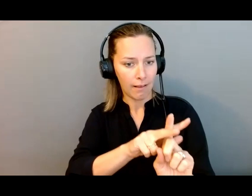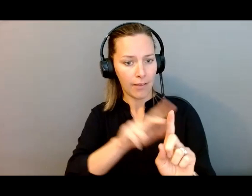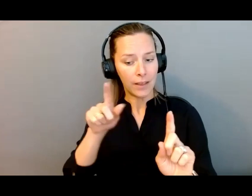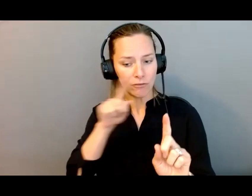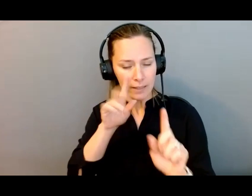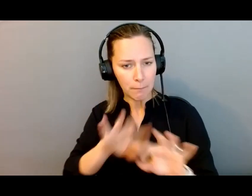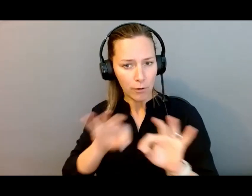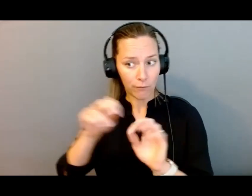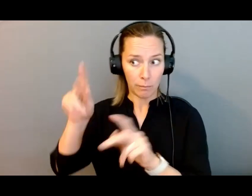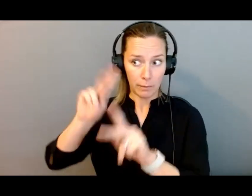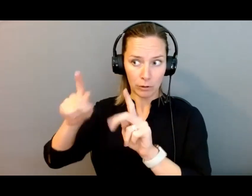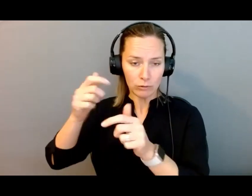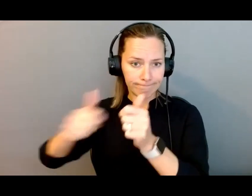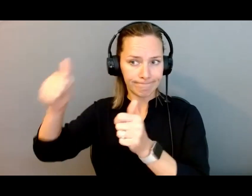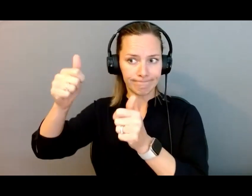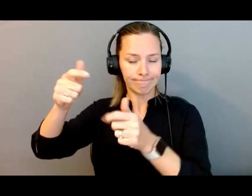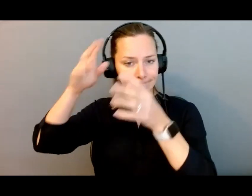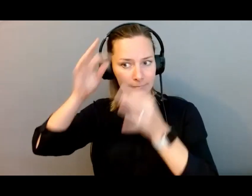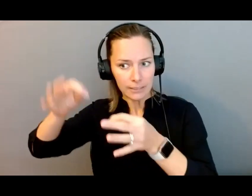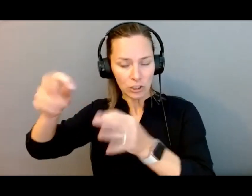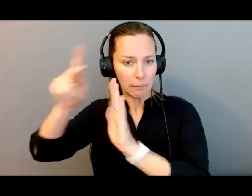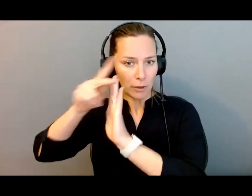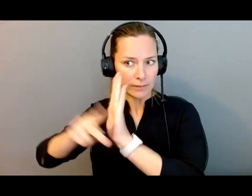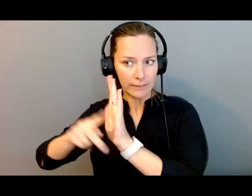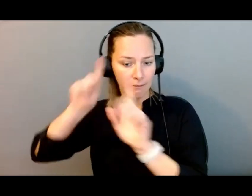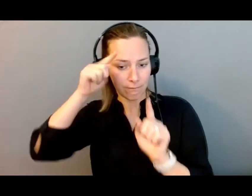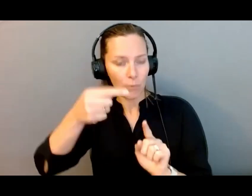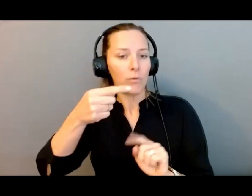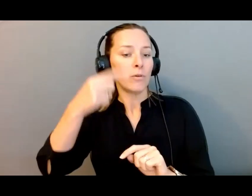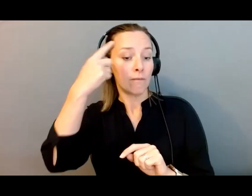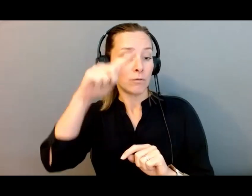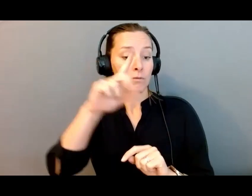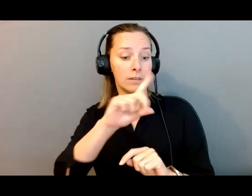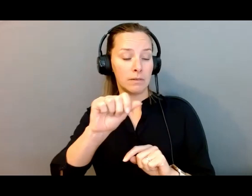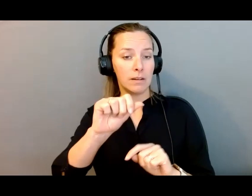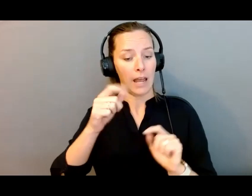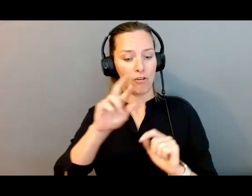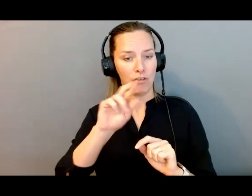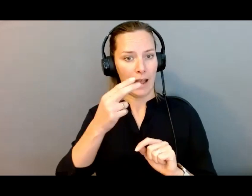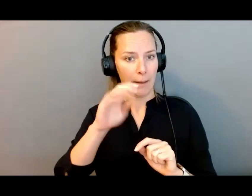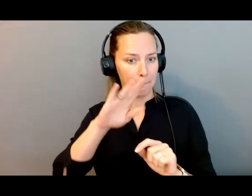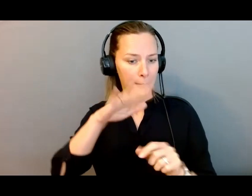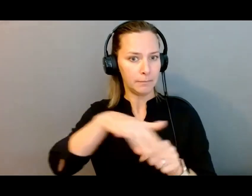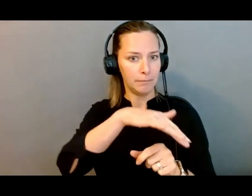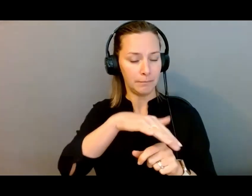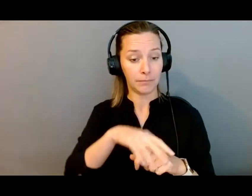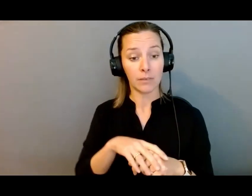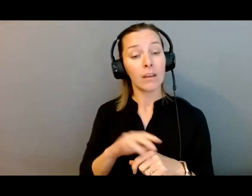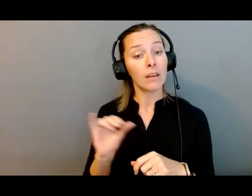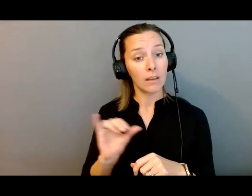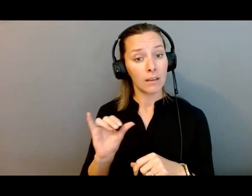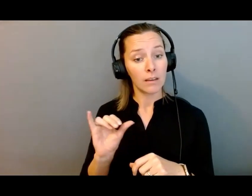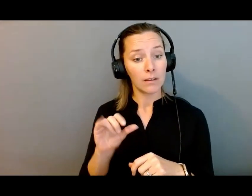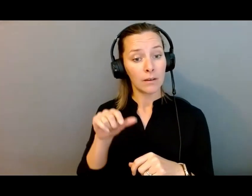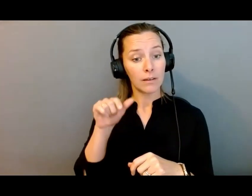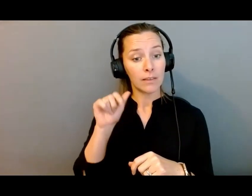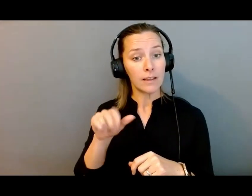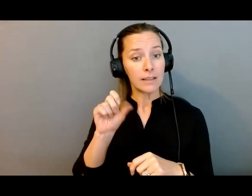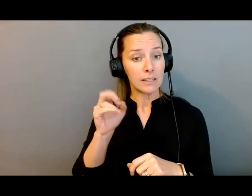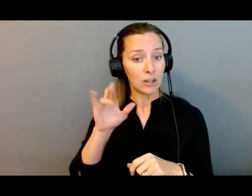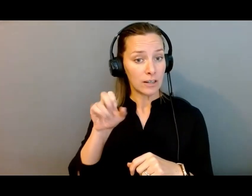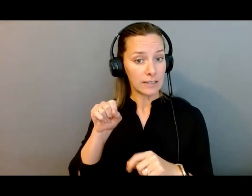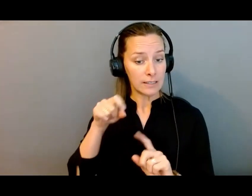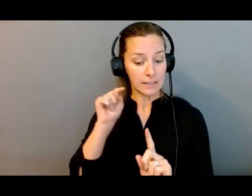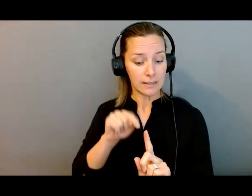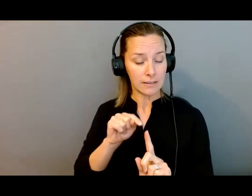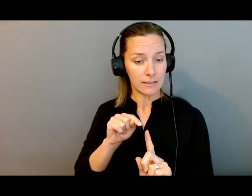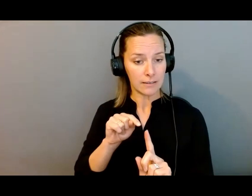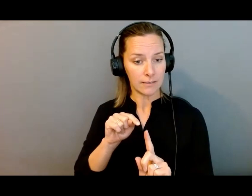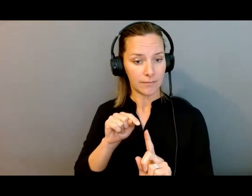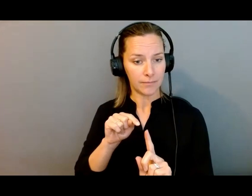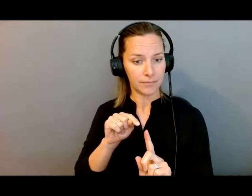involved in disability and rehabilitation. In this vein, this series is meant to connect